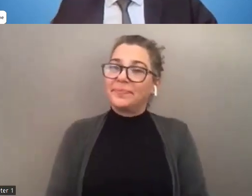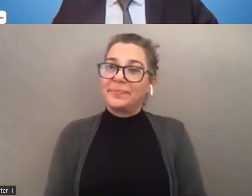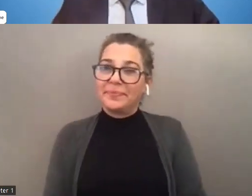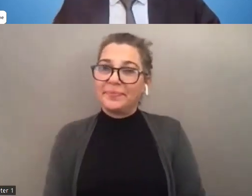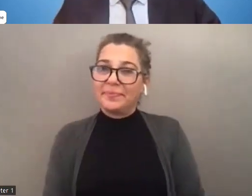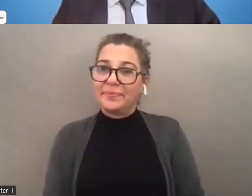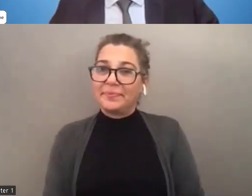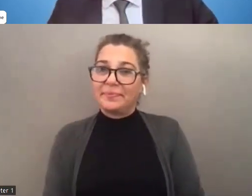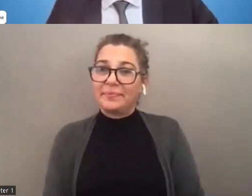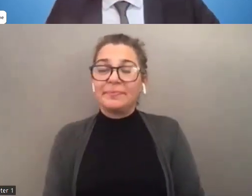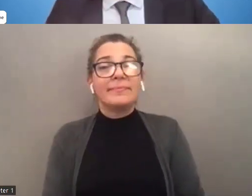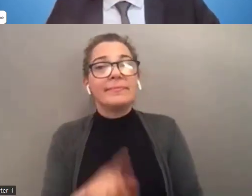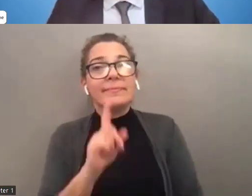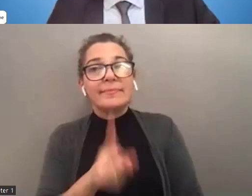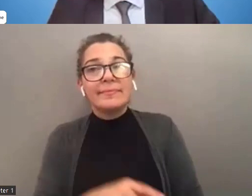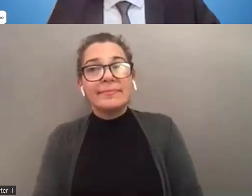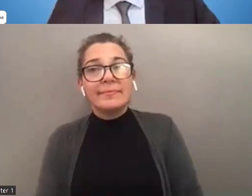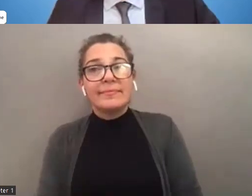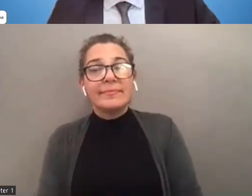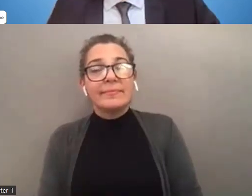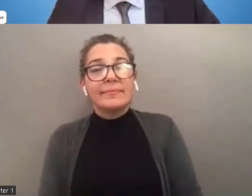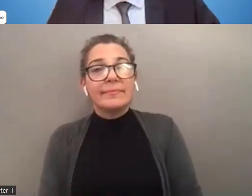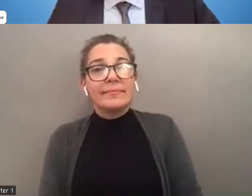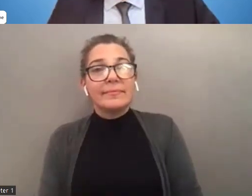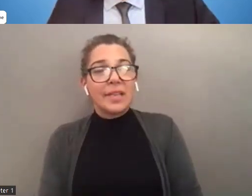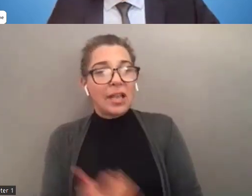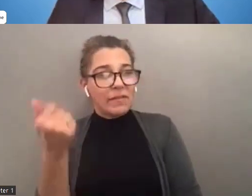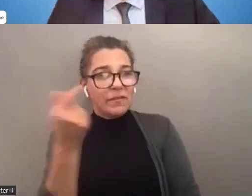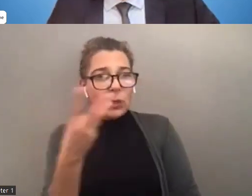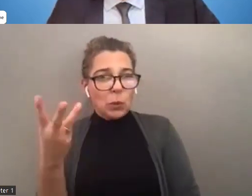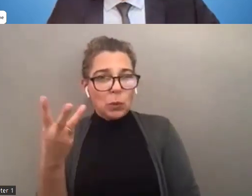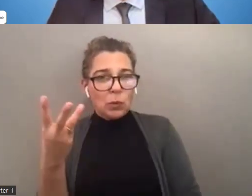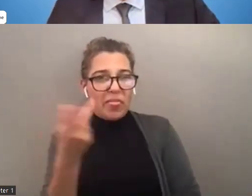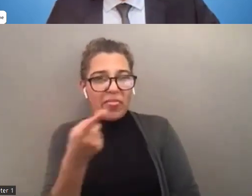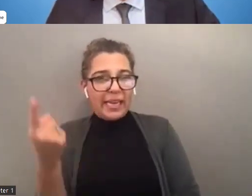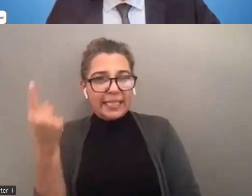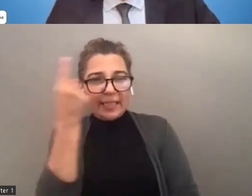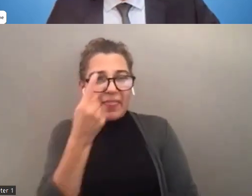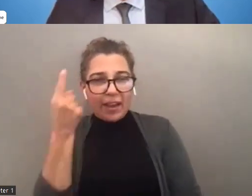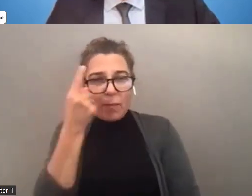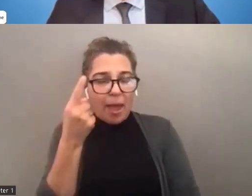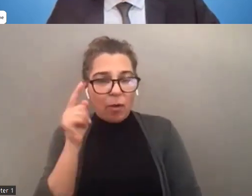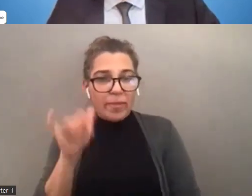Taunton Paine: Sure. So, I think, you know, there's a couple of considerations here. So first off, you know, I want to say that,